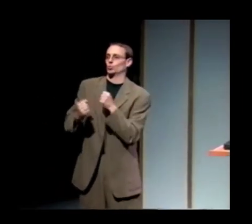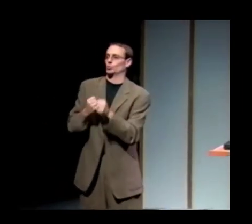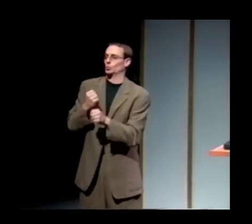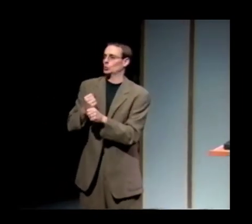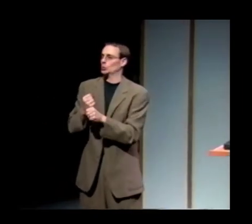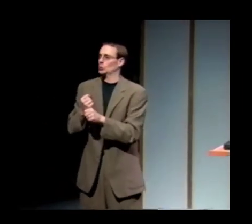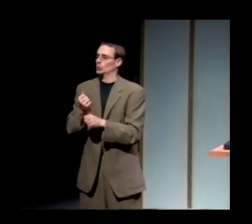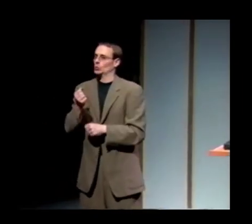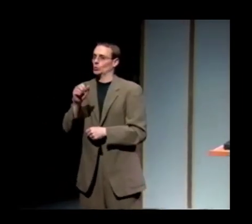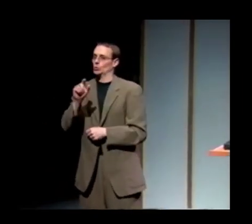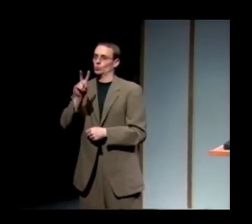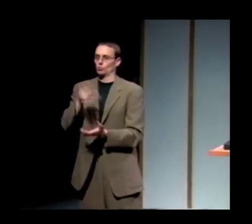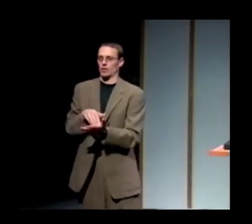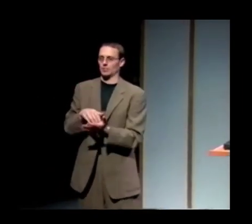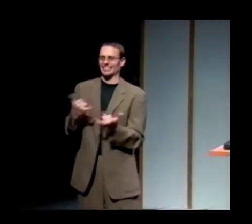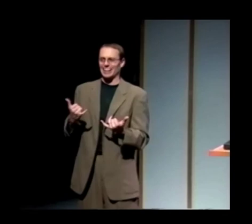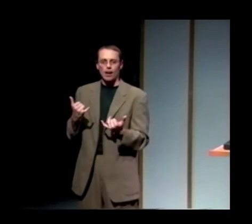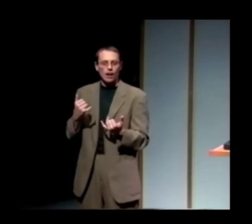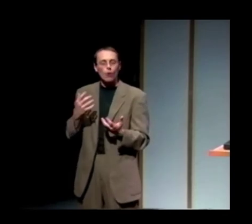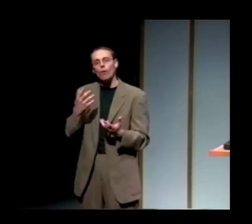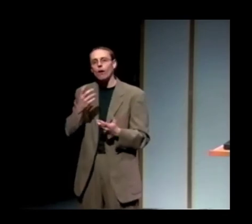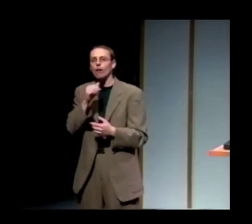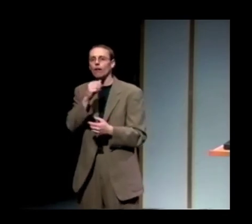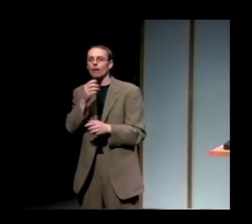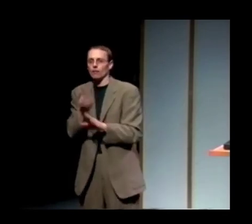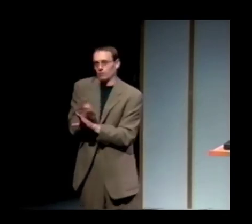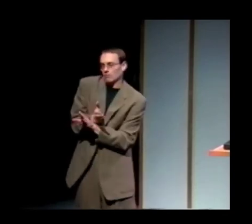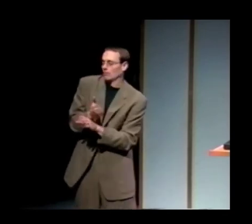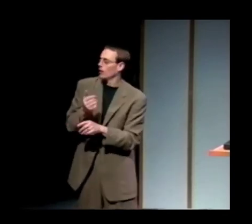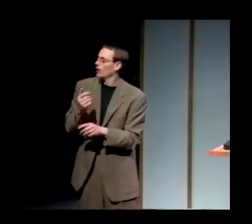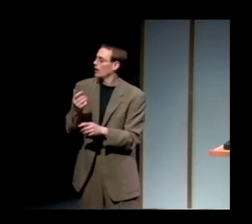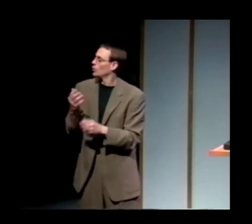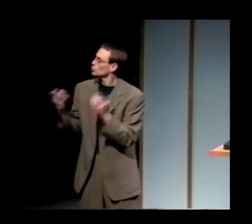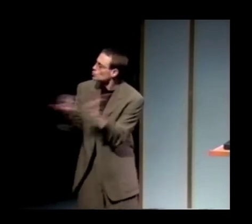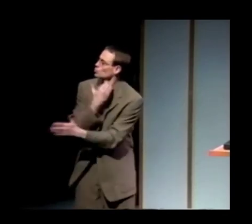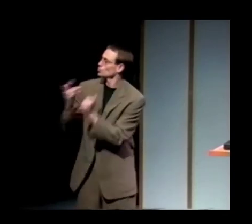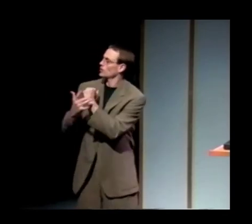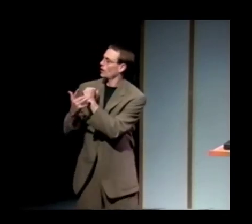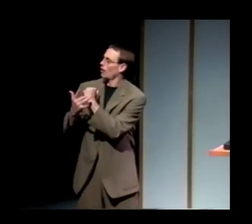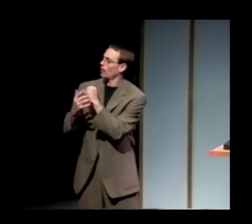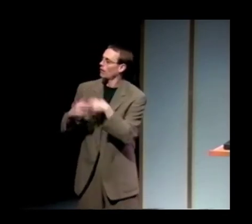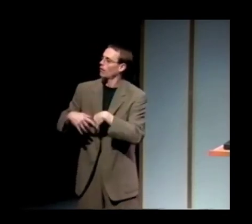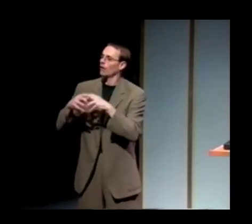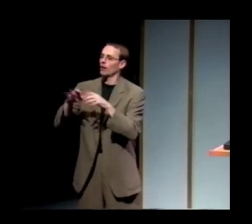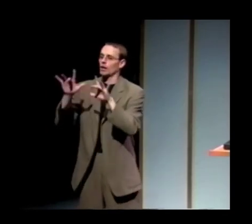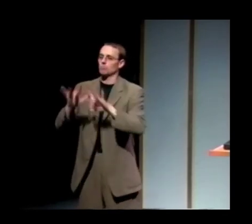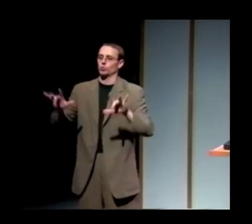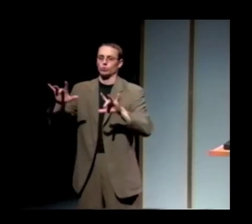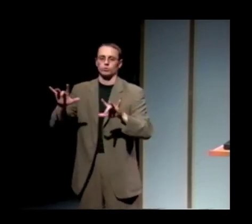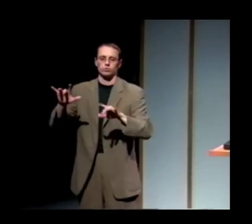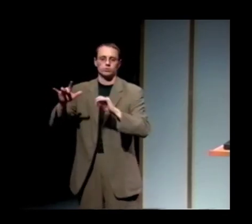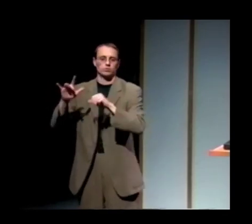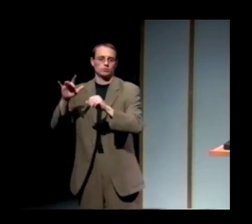SO MOST DISCUSSION UP TO THE YEAR 2000--HEH HEH-- HAS BEEN ABOUT NEW TECHNOLOGY, OK?